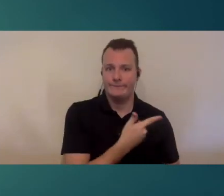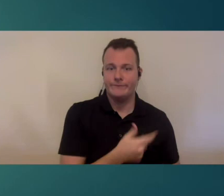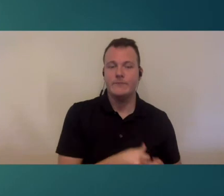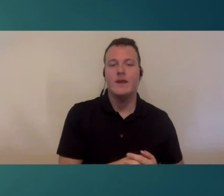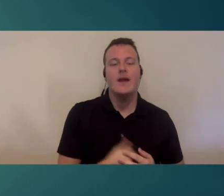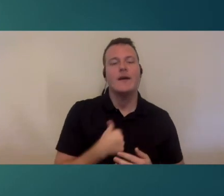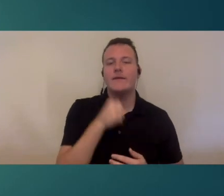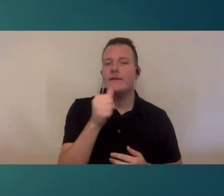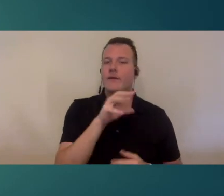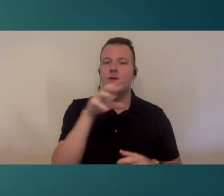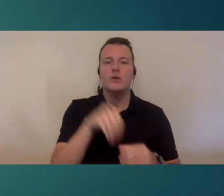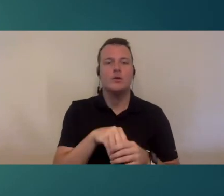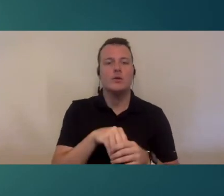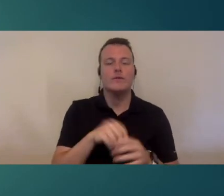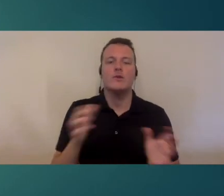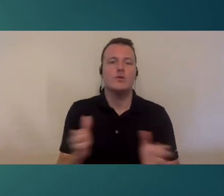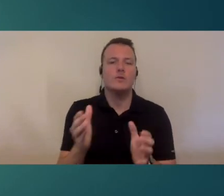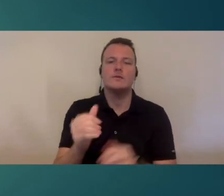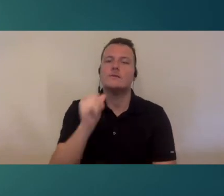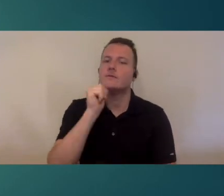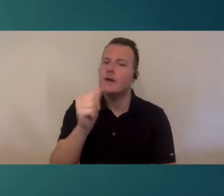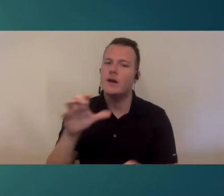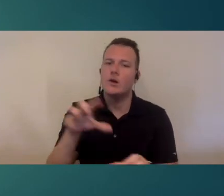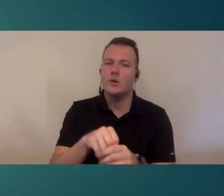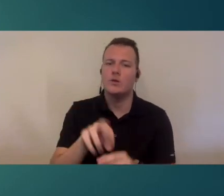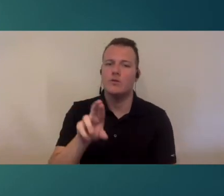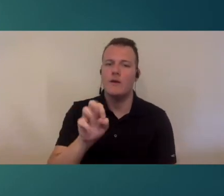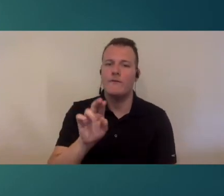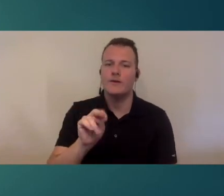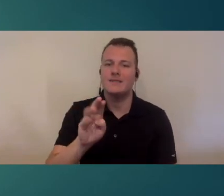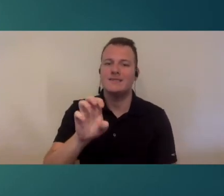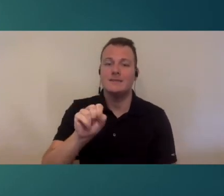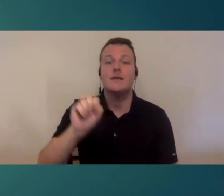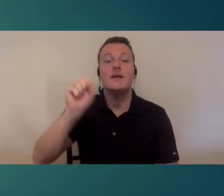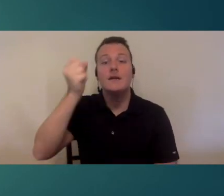include references, or encourage you not to include references unless you are